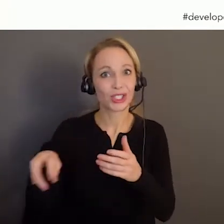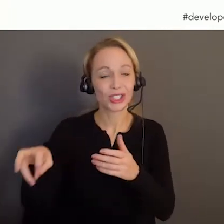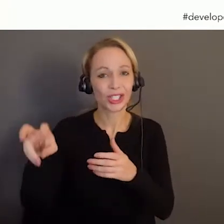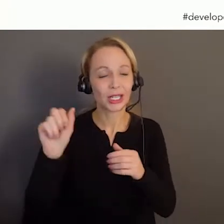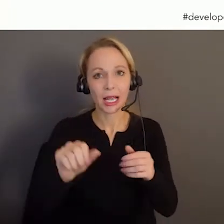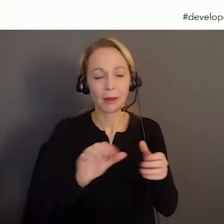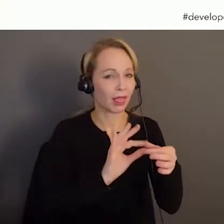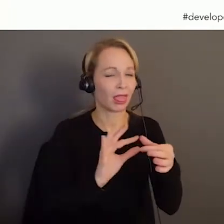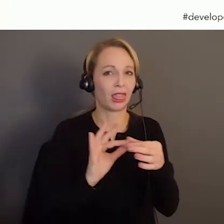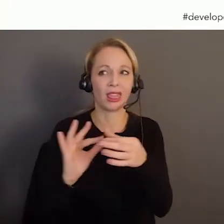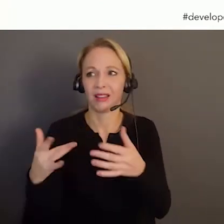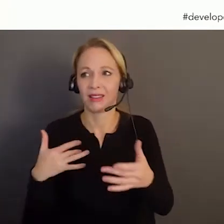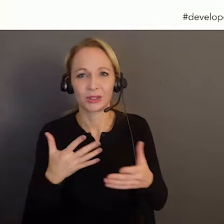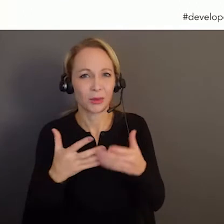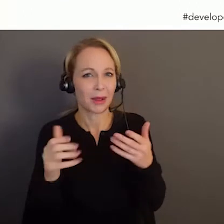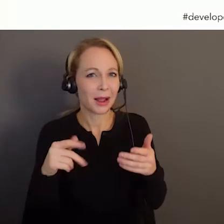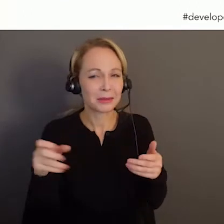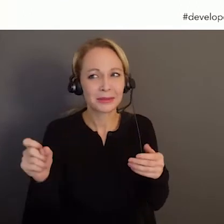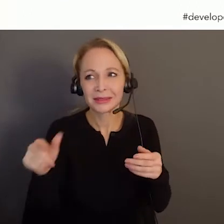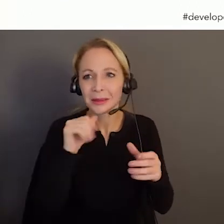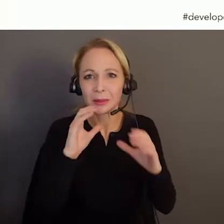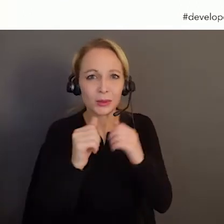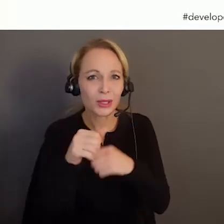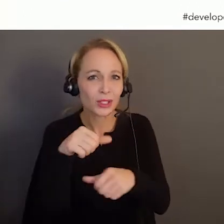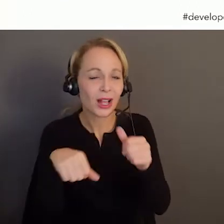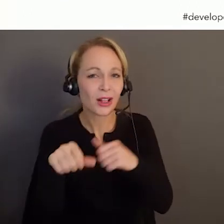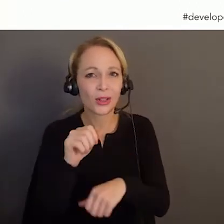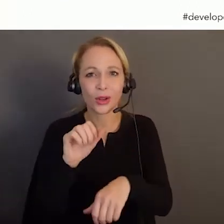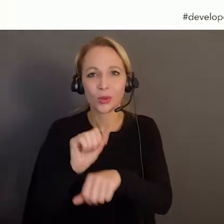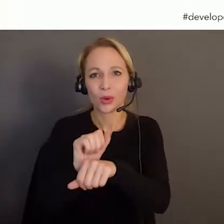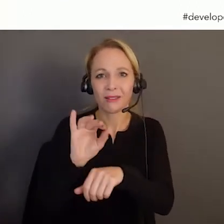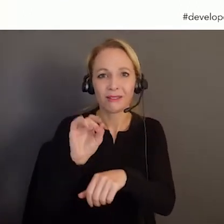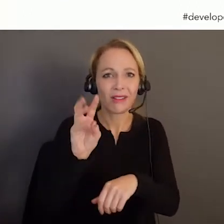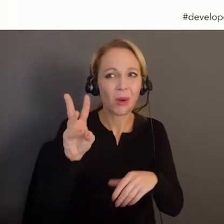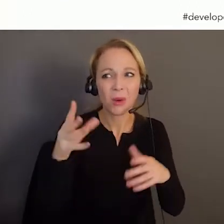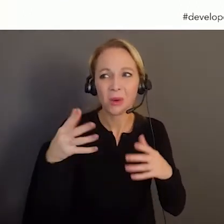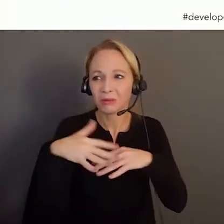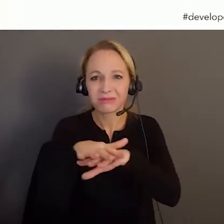ARE TOO MANY APPS THAT DON'T TALK TO EACH OTHER AND THE